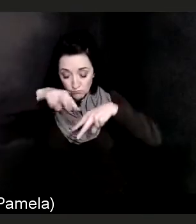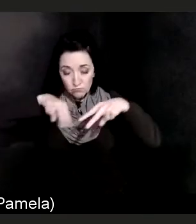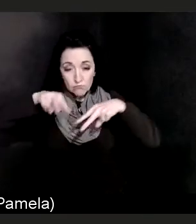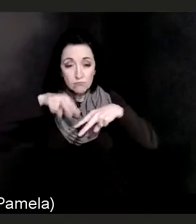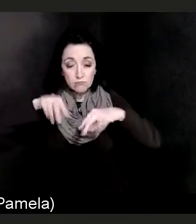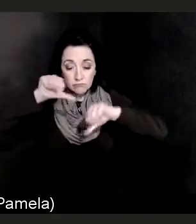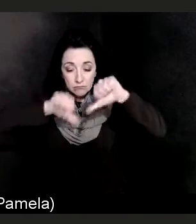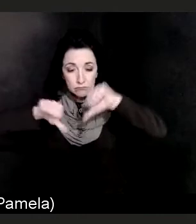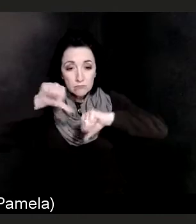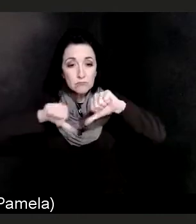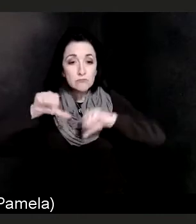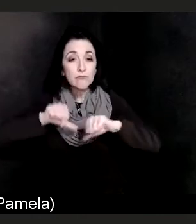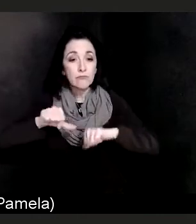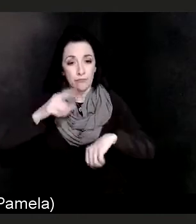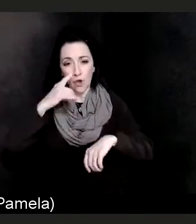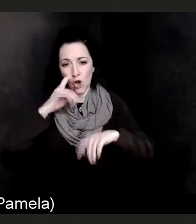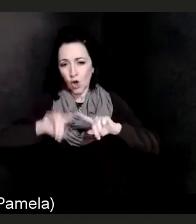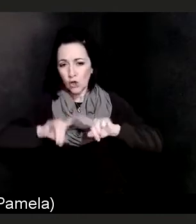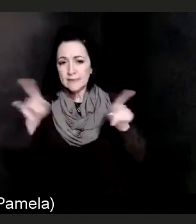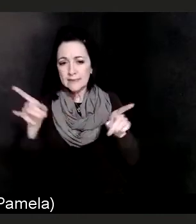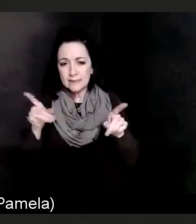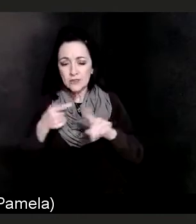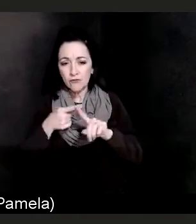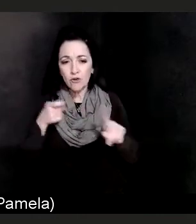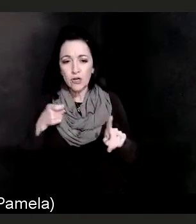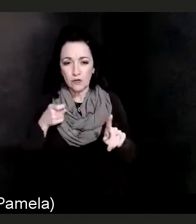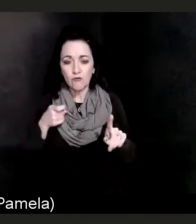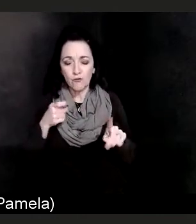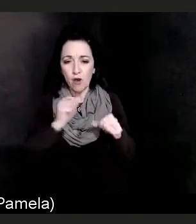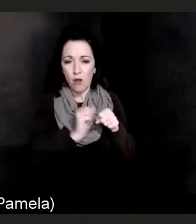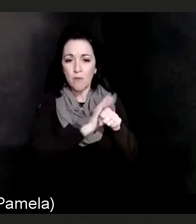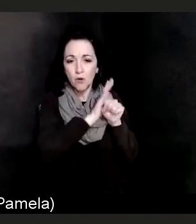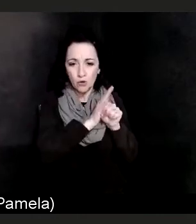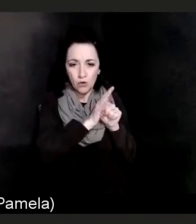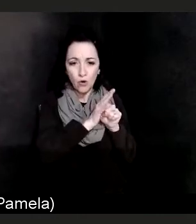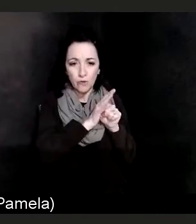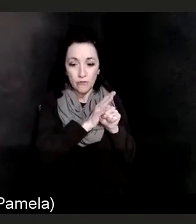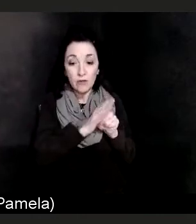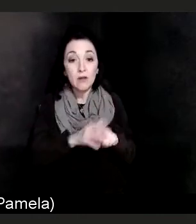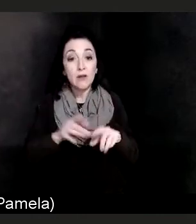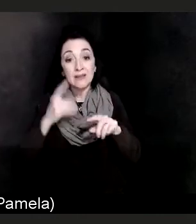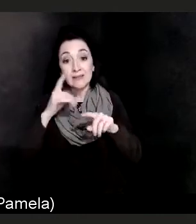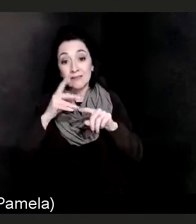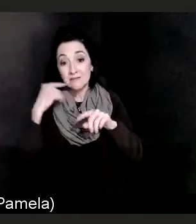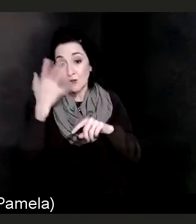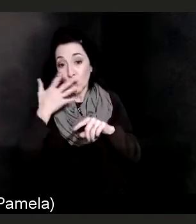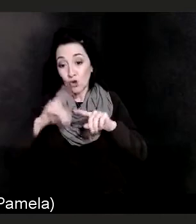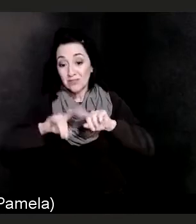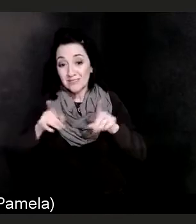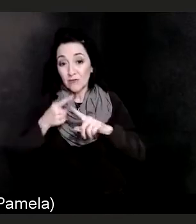but how are they different from an infectious standpoint? Well, I had, I had talked about briefly that we know